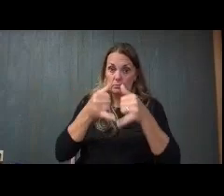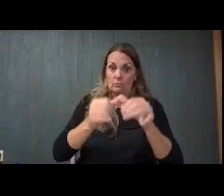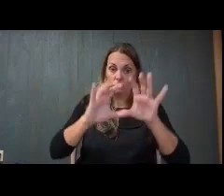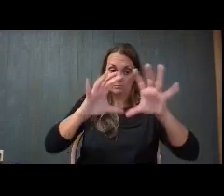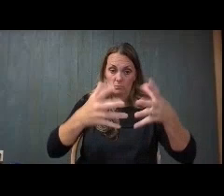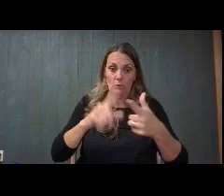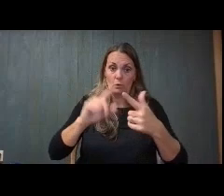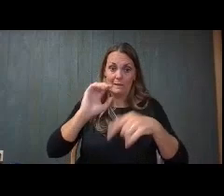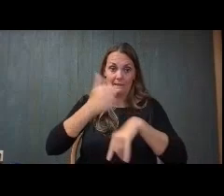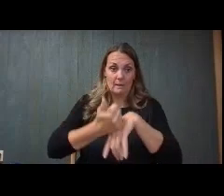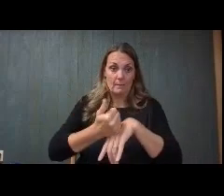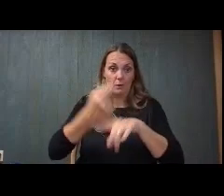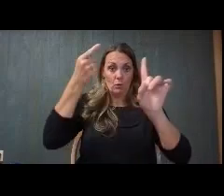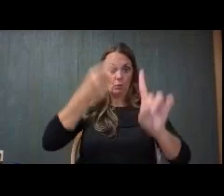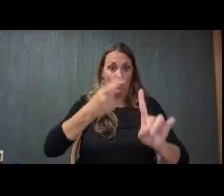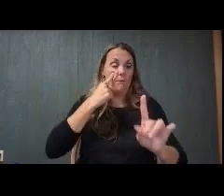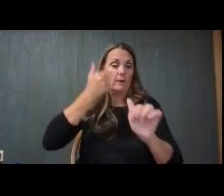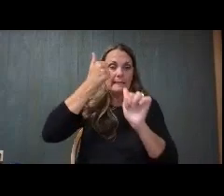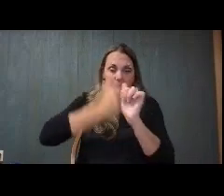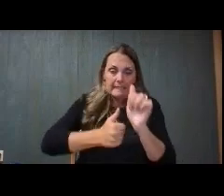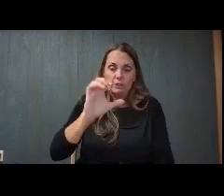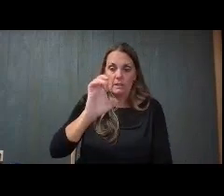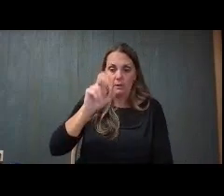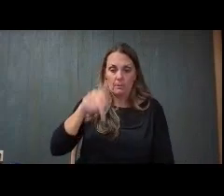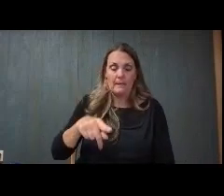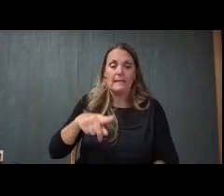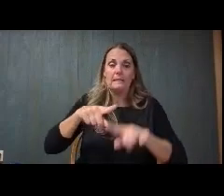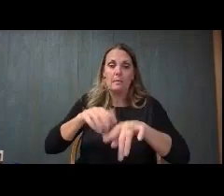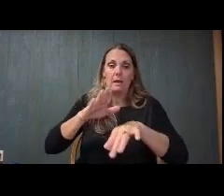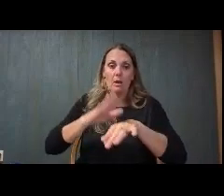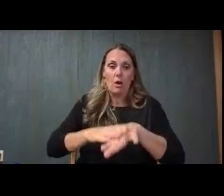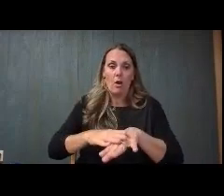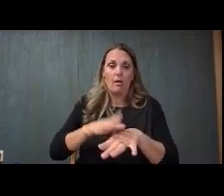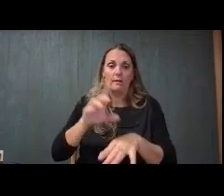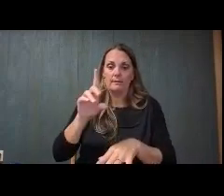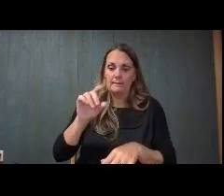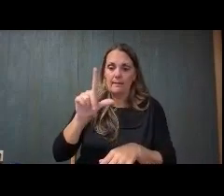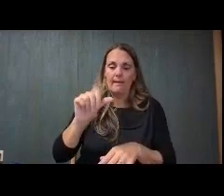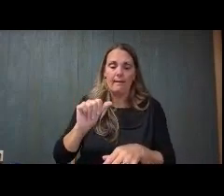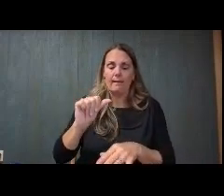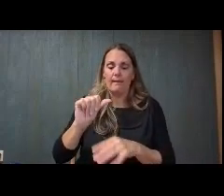a target goal for each CRP based upon system data and therapy provided data.